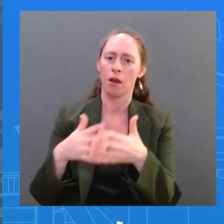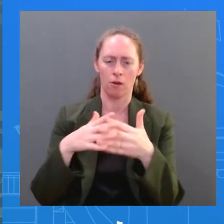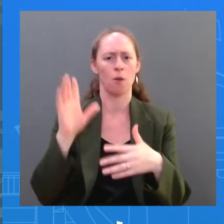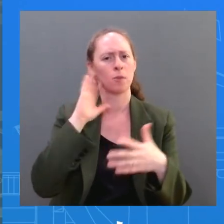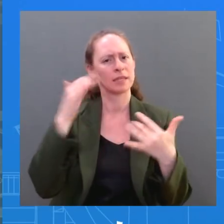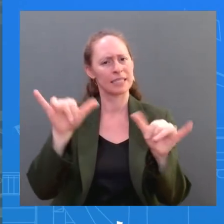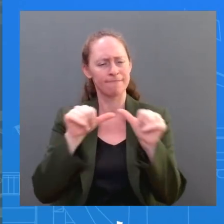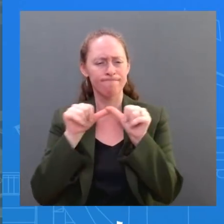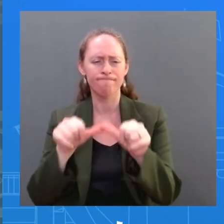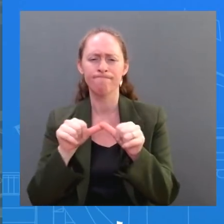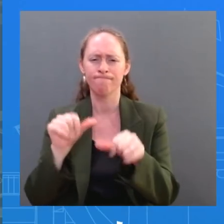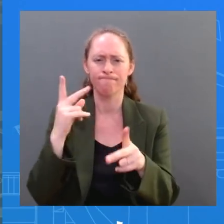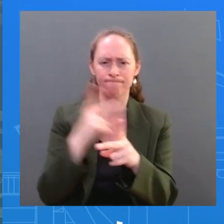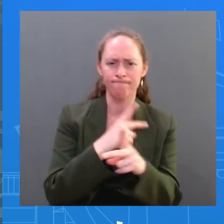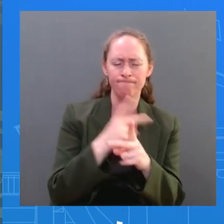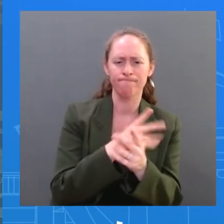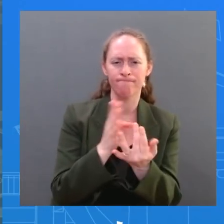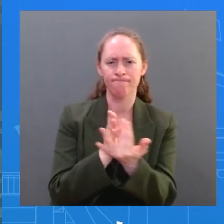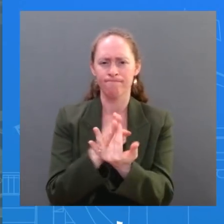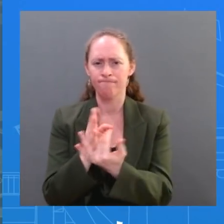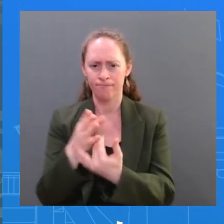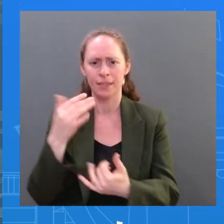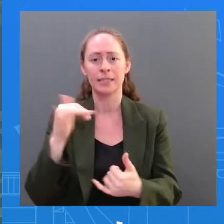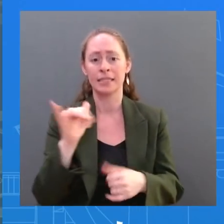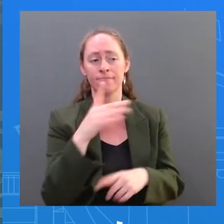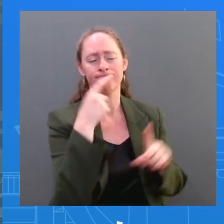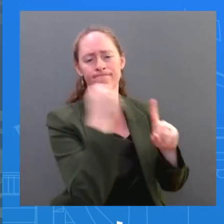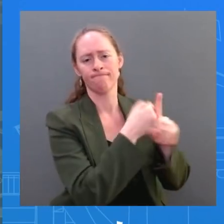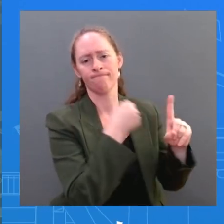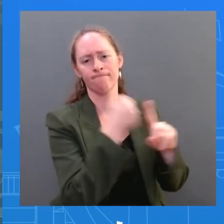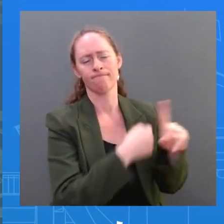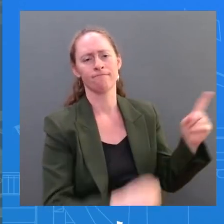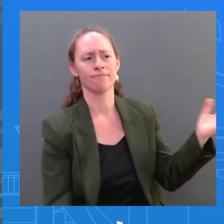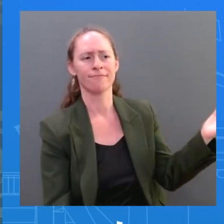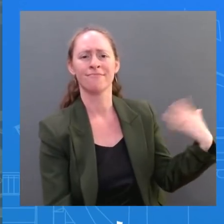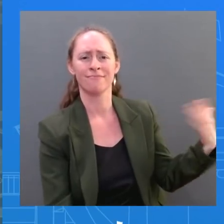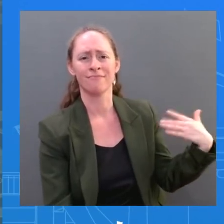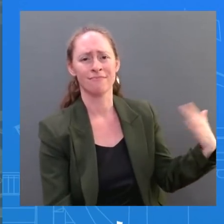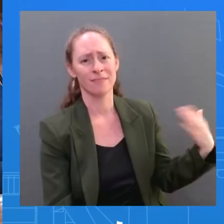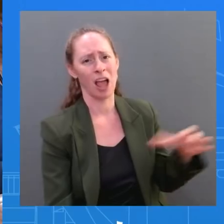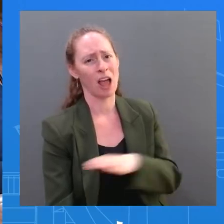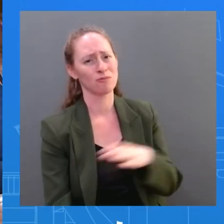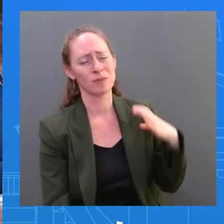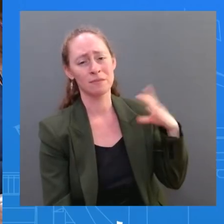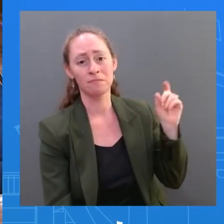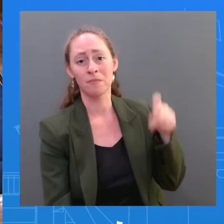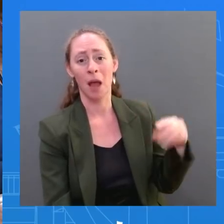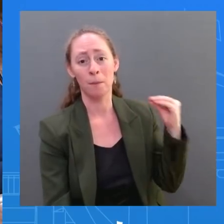If they cannot, we have to make sure that people's voices are heard at the ballot box. The Press: And just quickly, has he ruled out